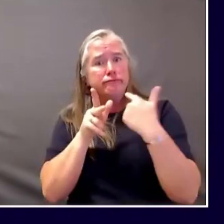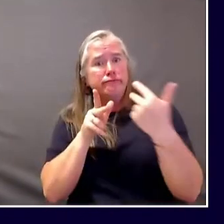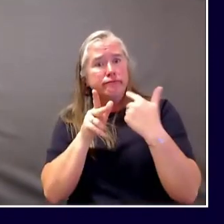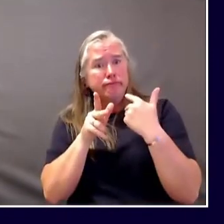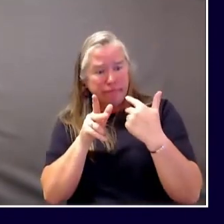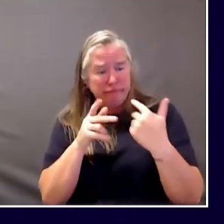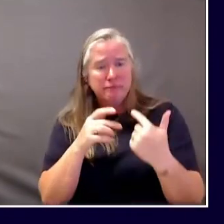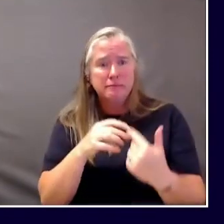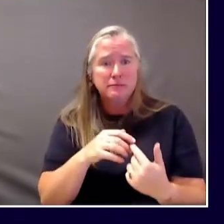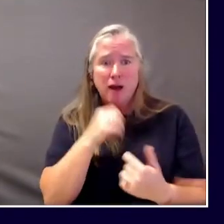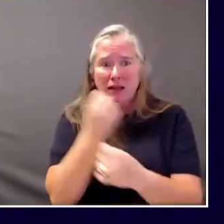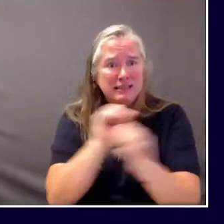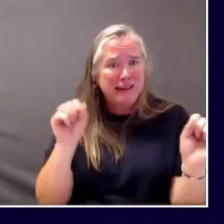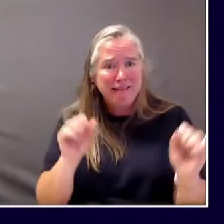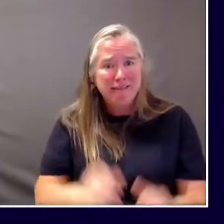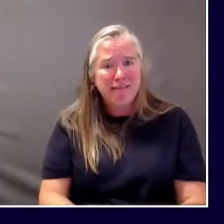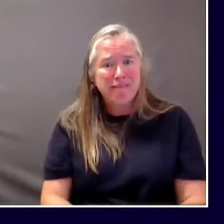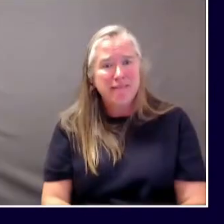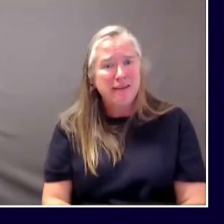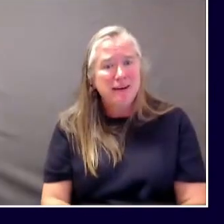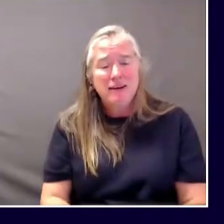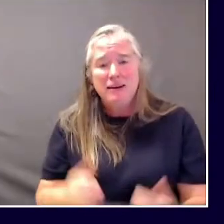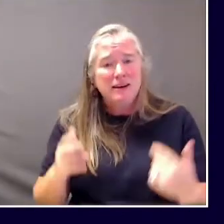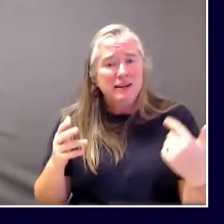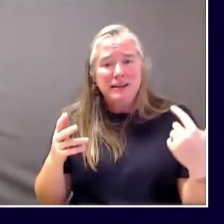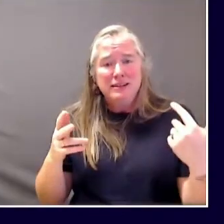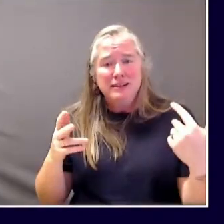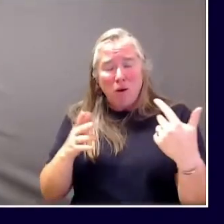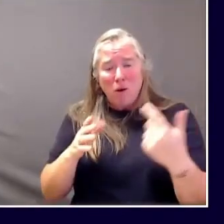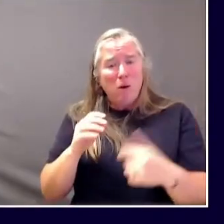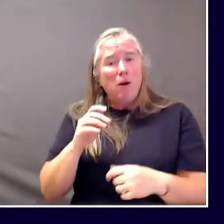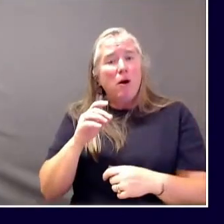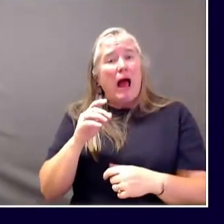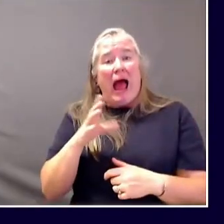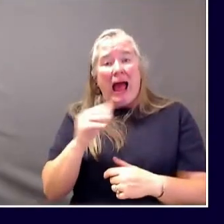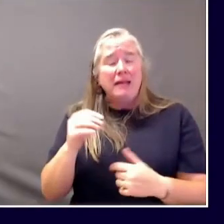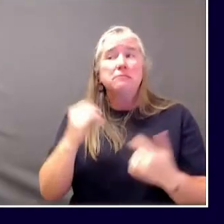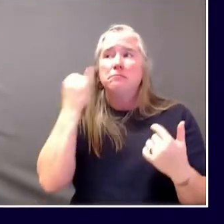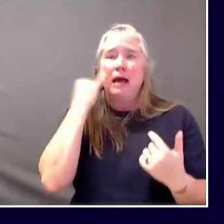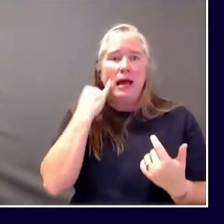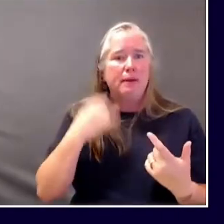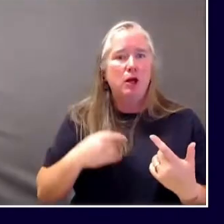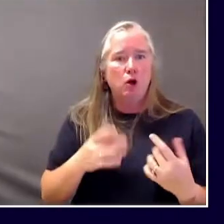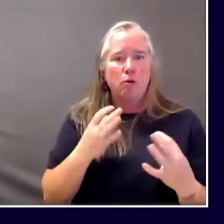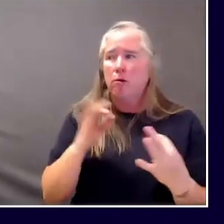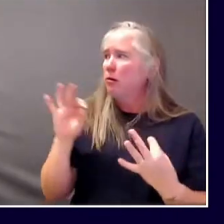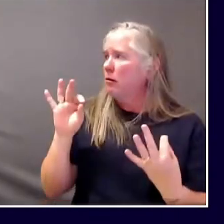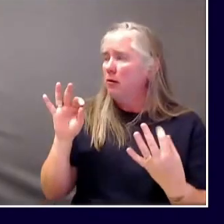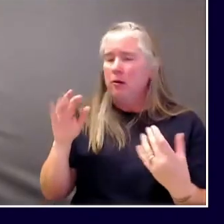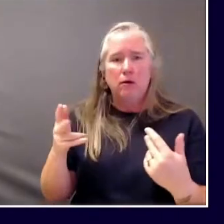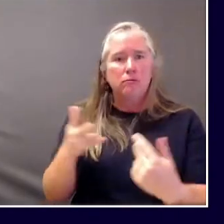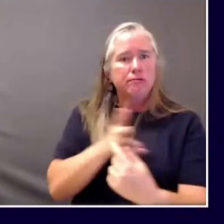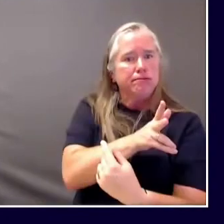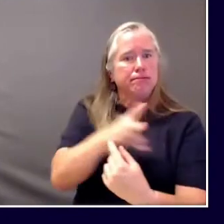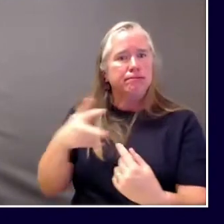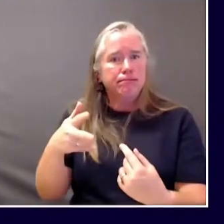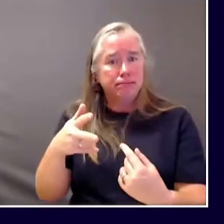across the line not usually is when somebody is repeatedly we